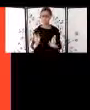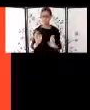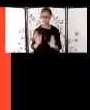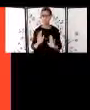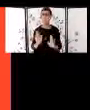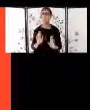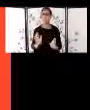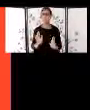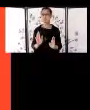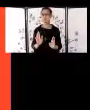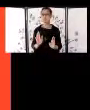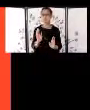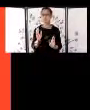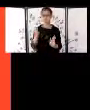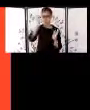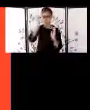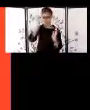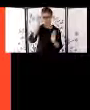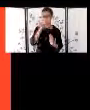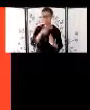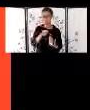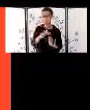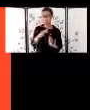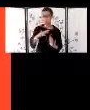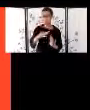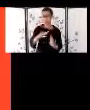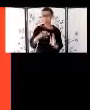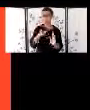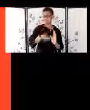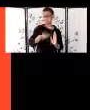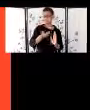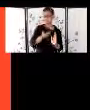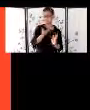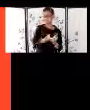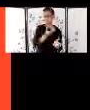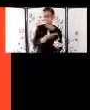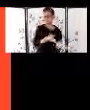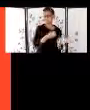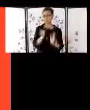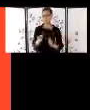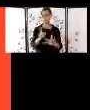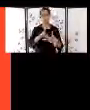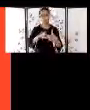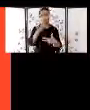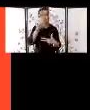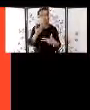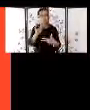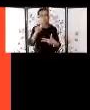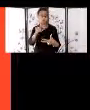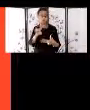What makes a good application? Good applications demonstrate a general understanding